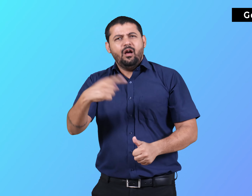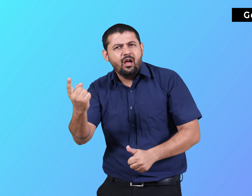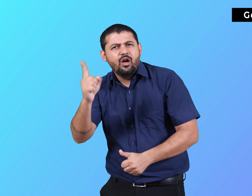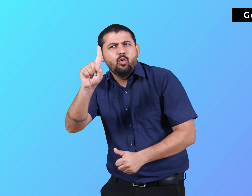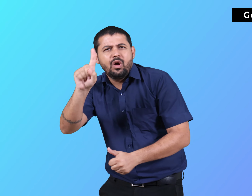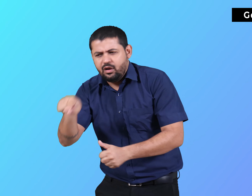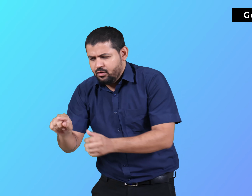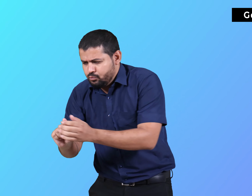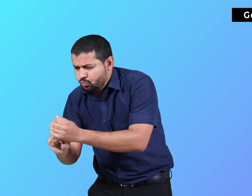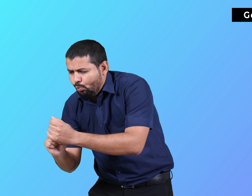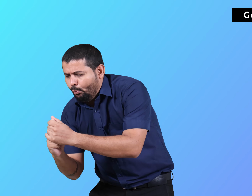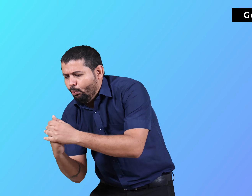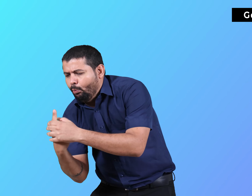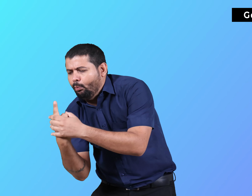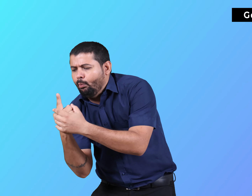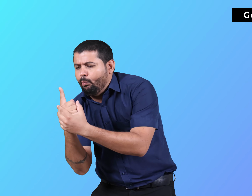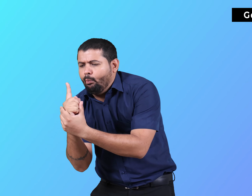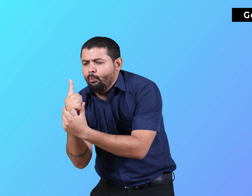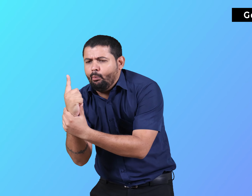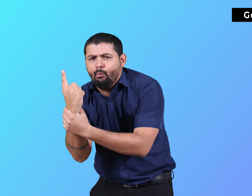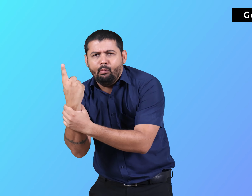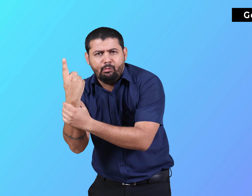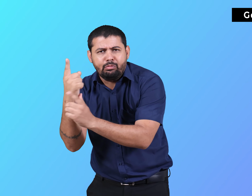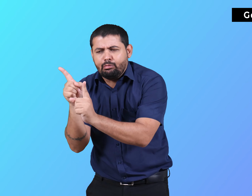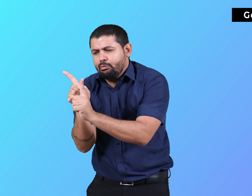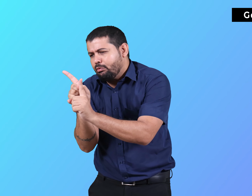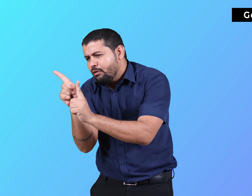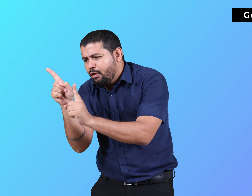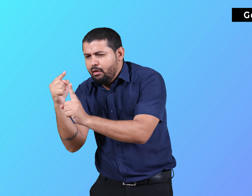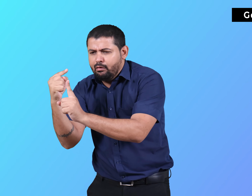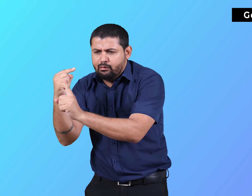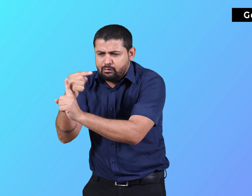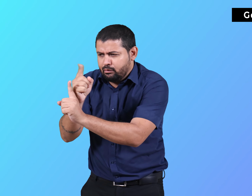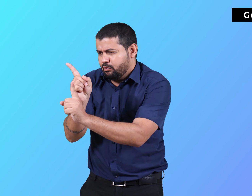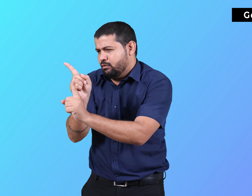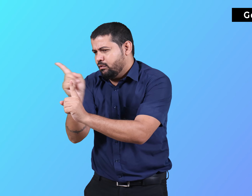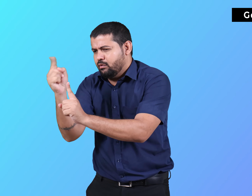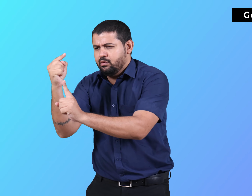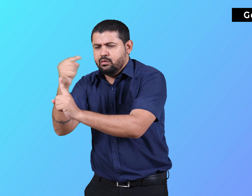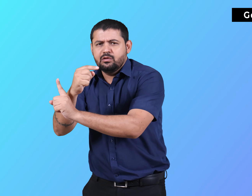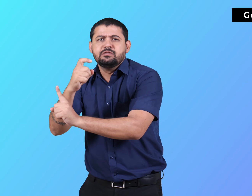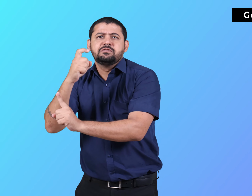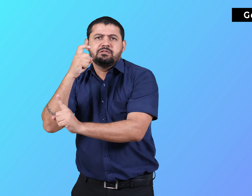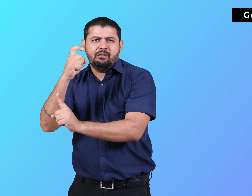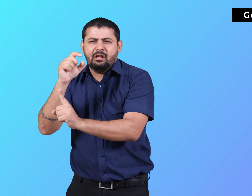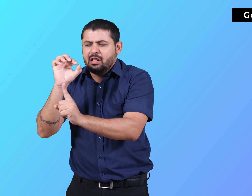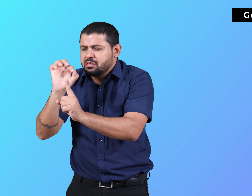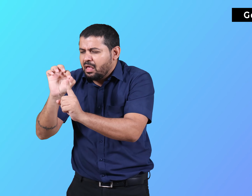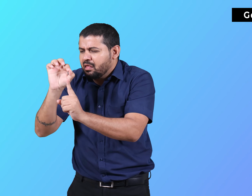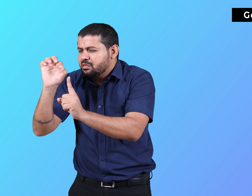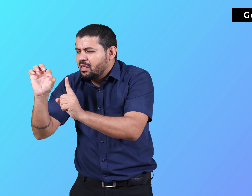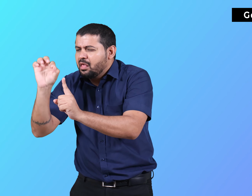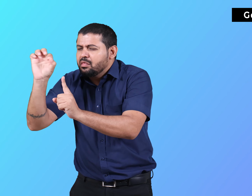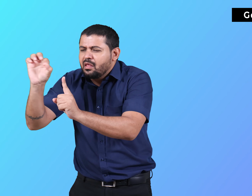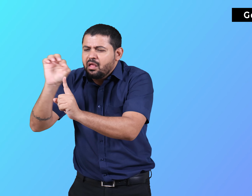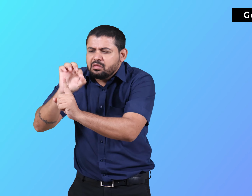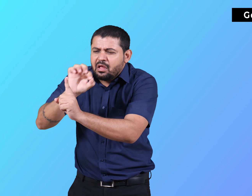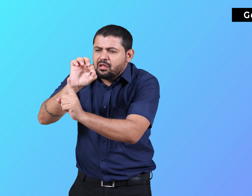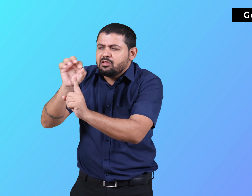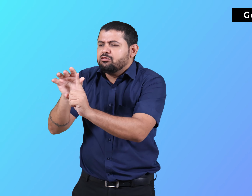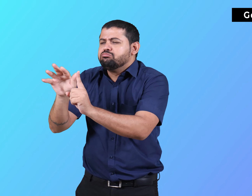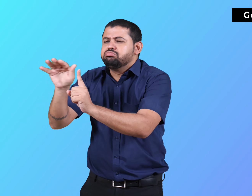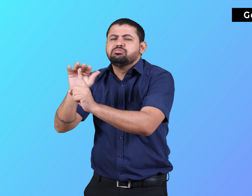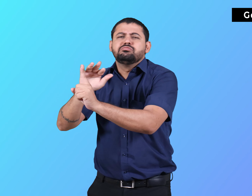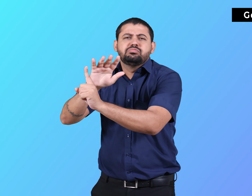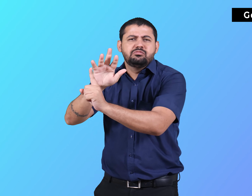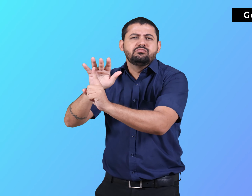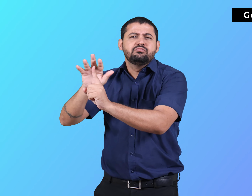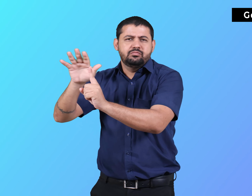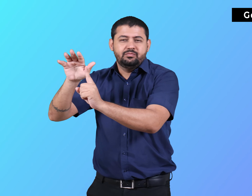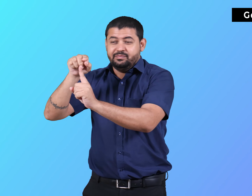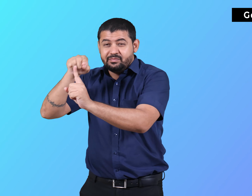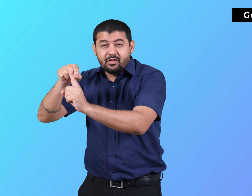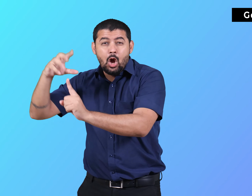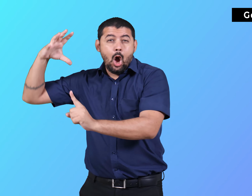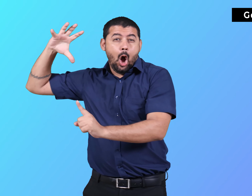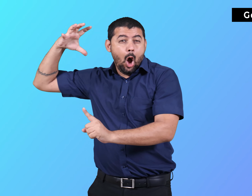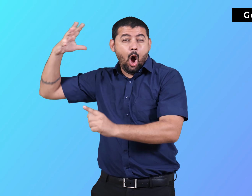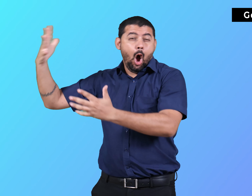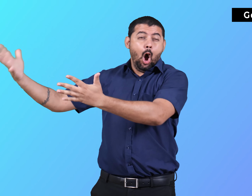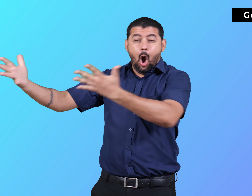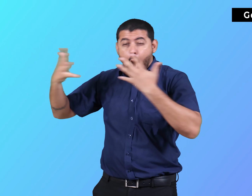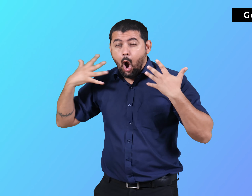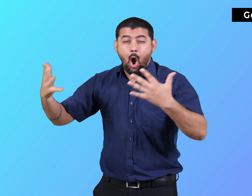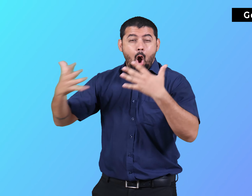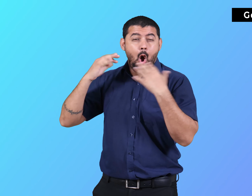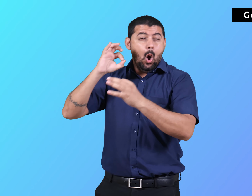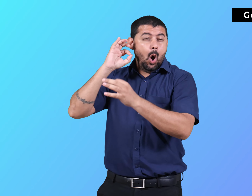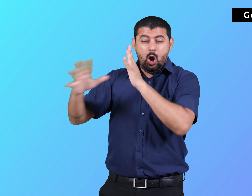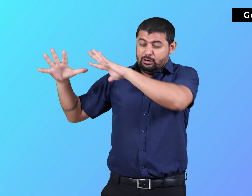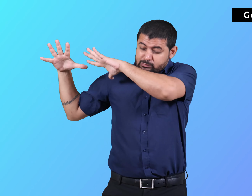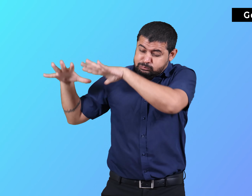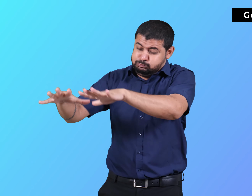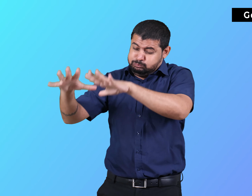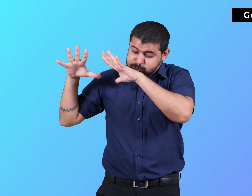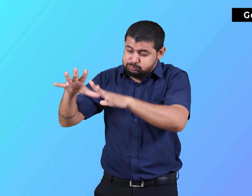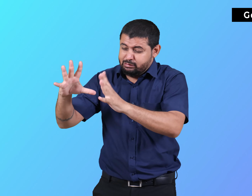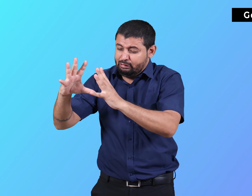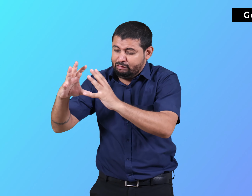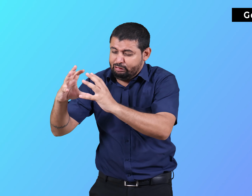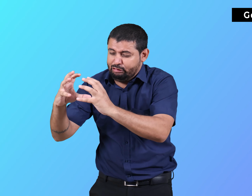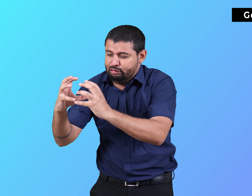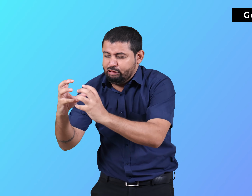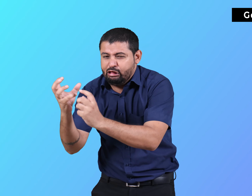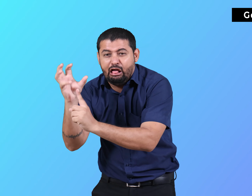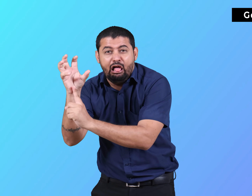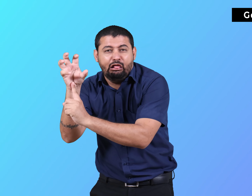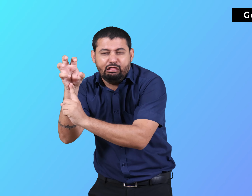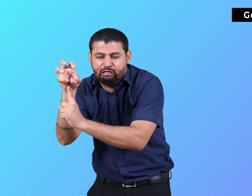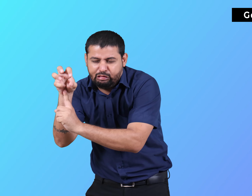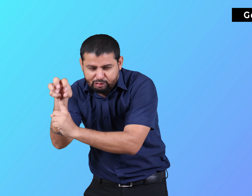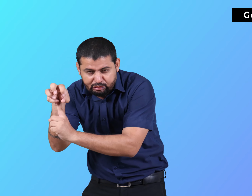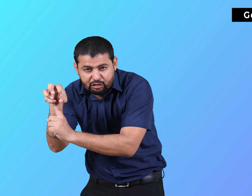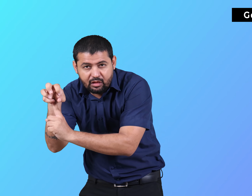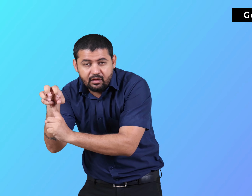Then he saw seven more heads of grain sprouting, but they were thin, burned by the hot desert wind.